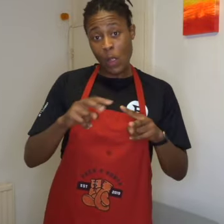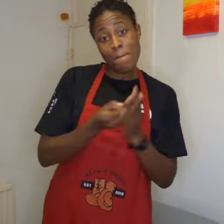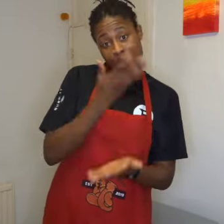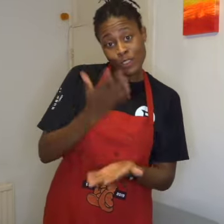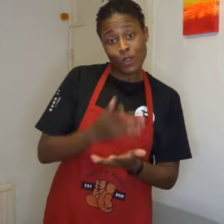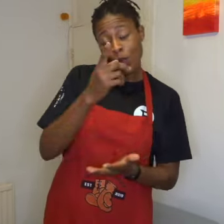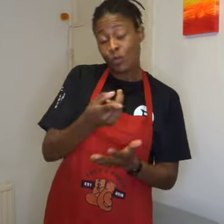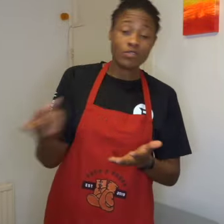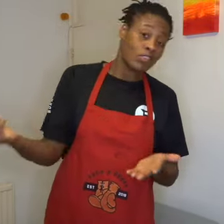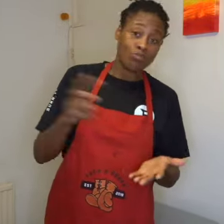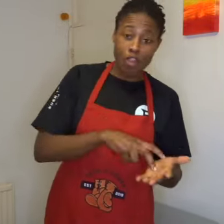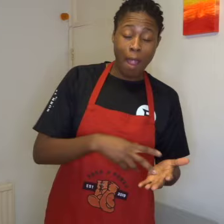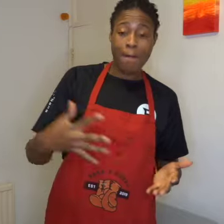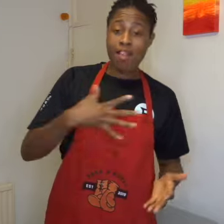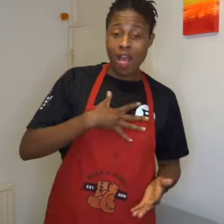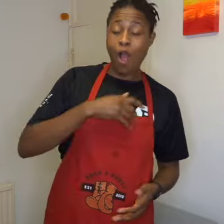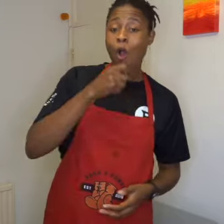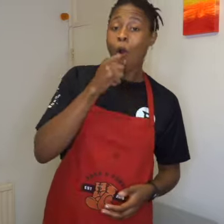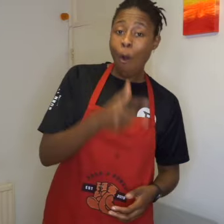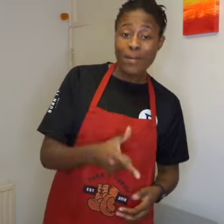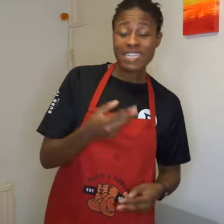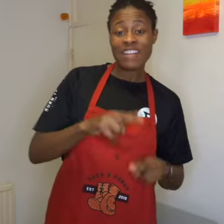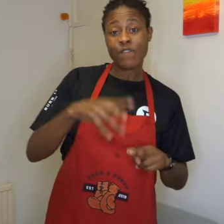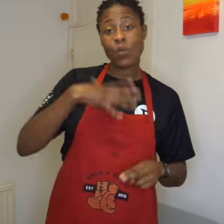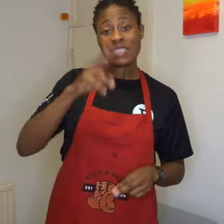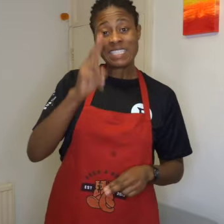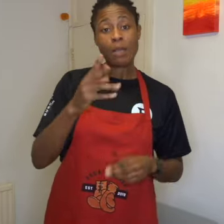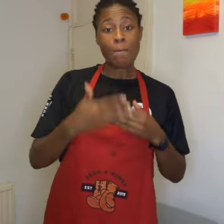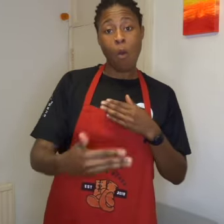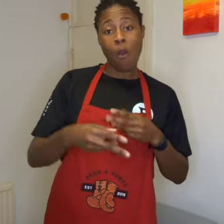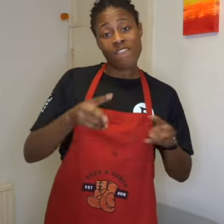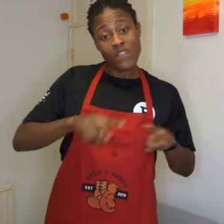And that's it! Thank you for watching my video. Make sure you subscribe, like and comment